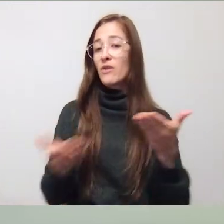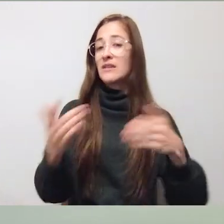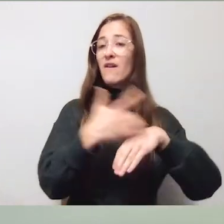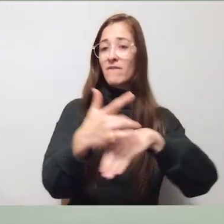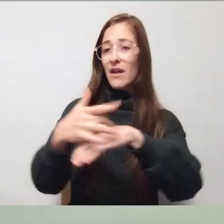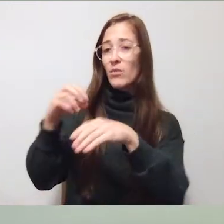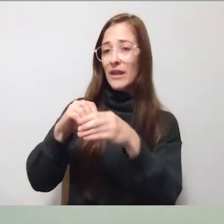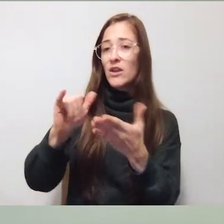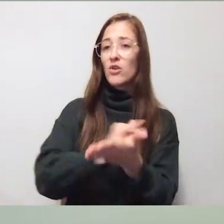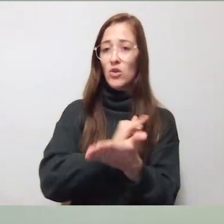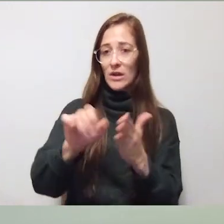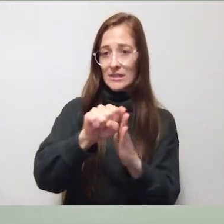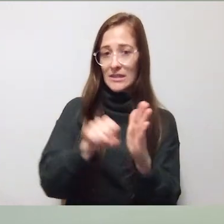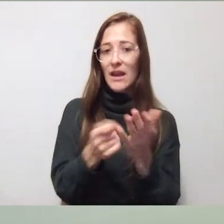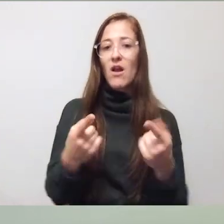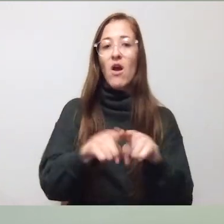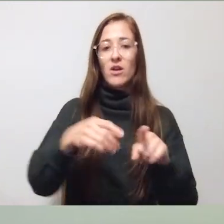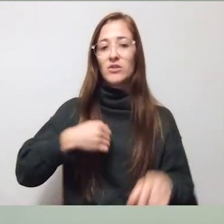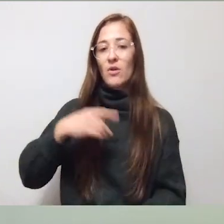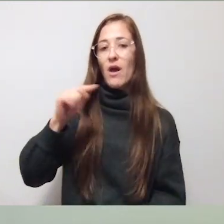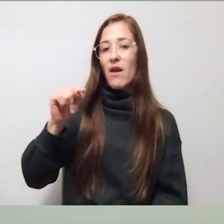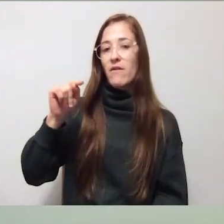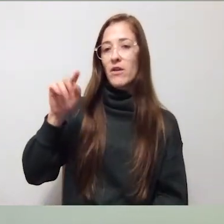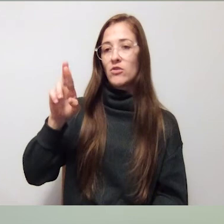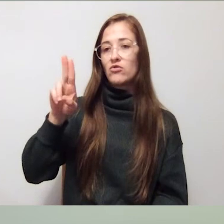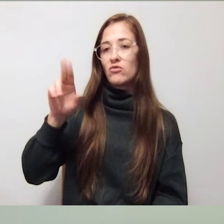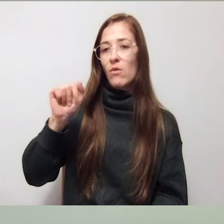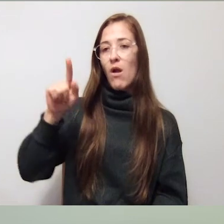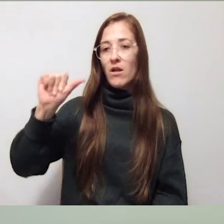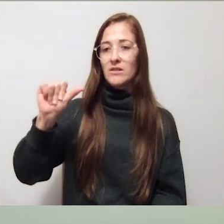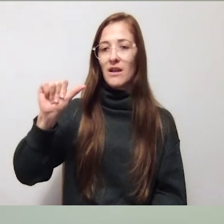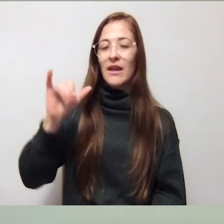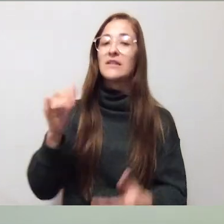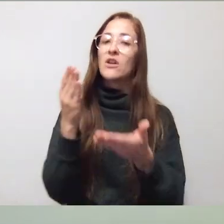We also launched the Trualta caregiver platform, which is bite-sized information for people